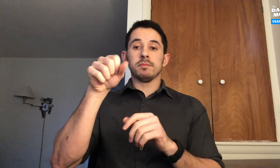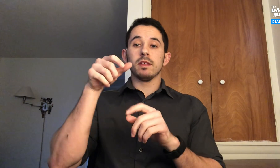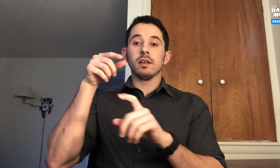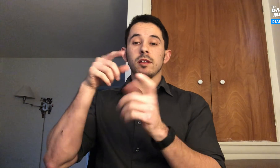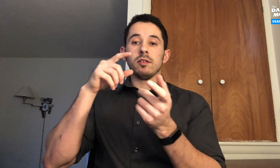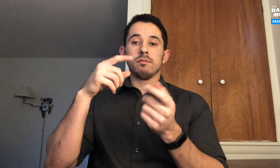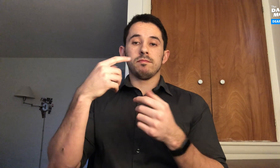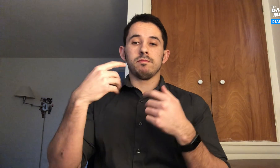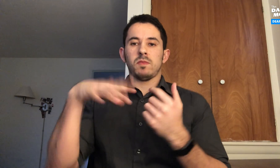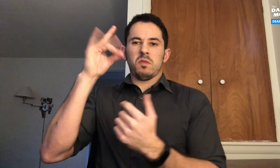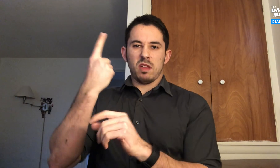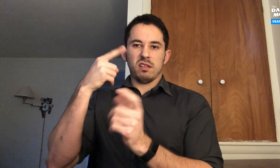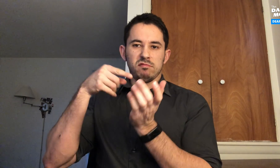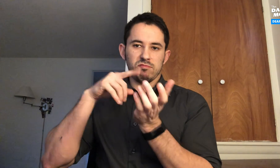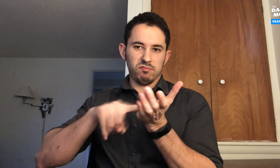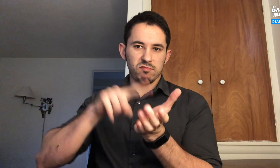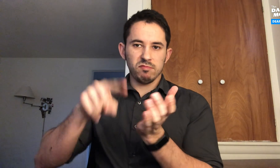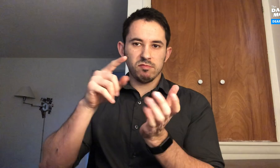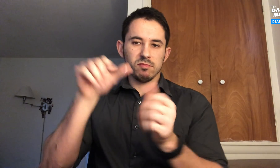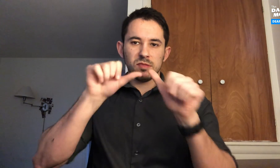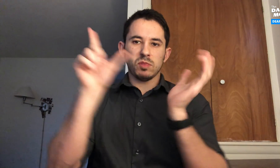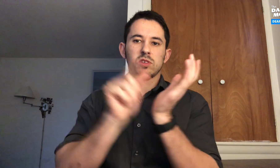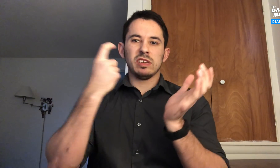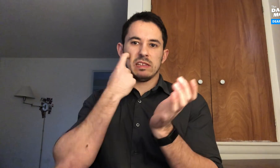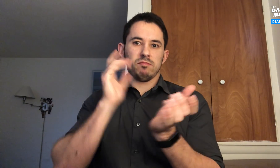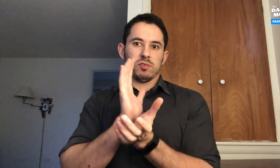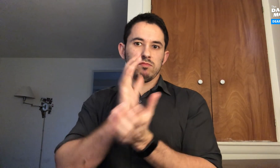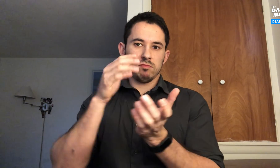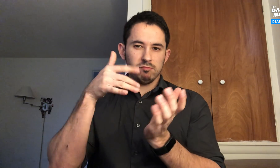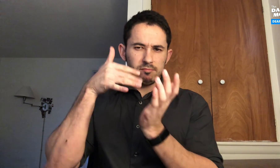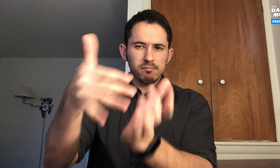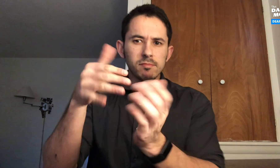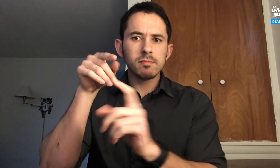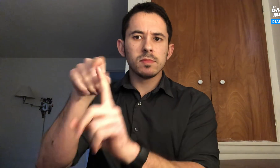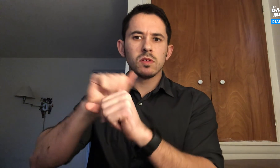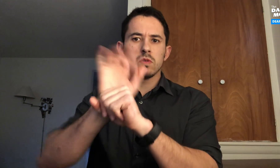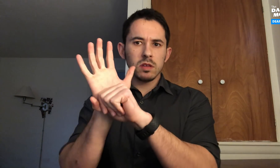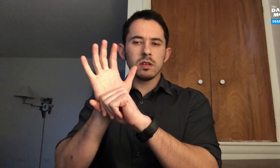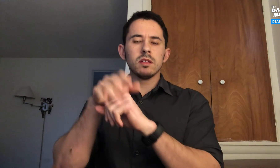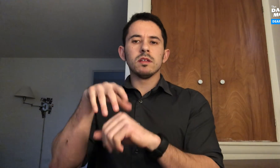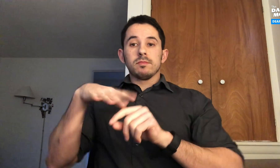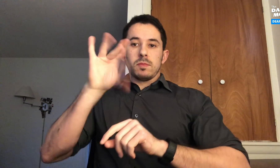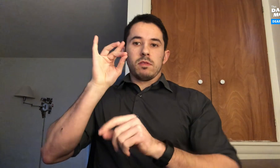I found one recent scientific publication that studied the virus.